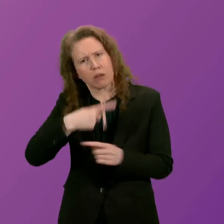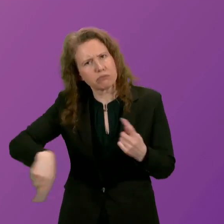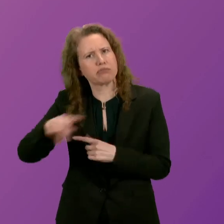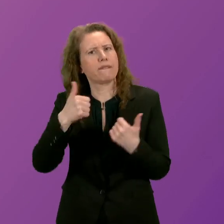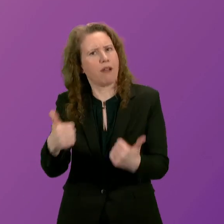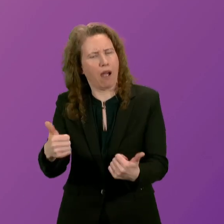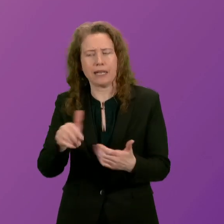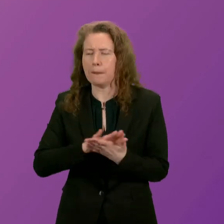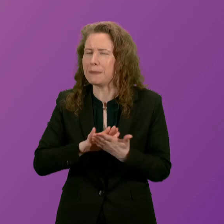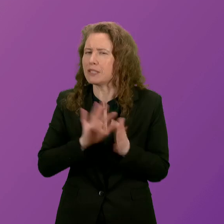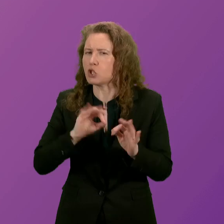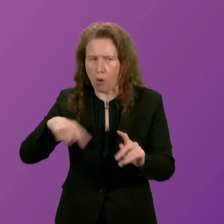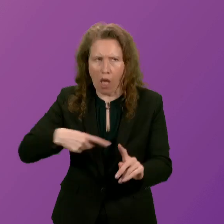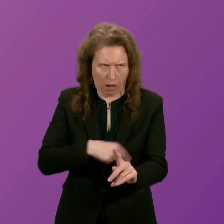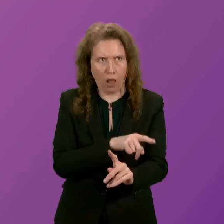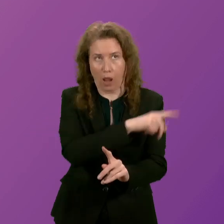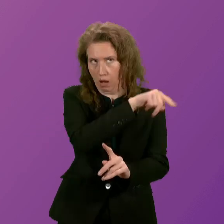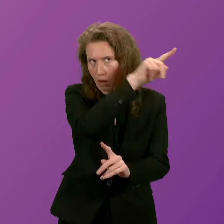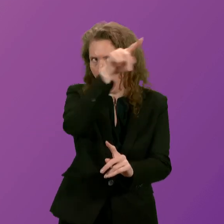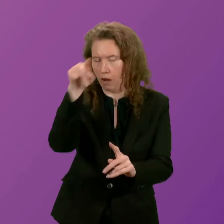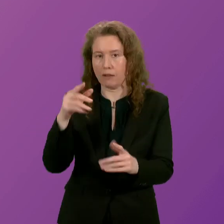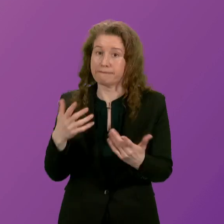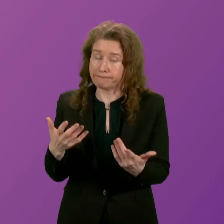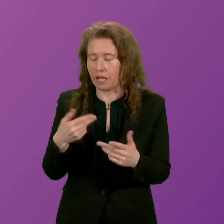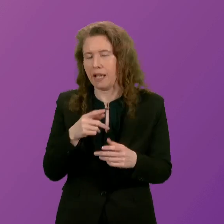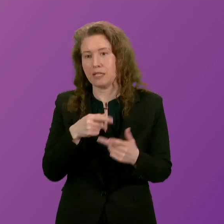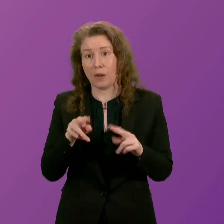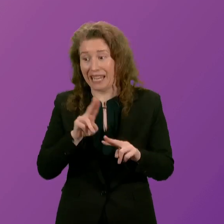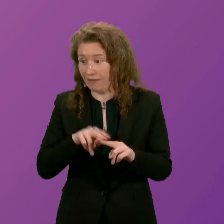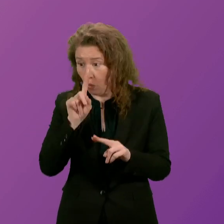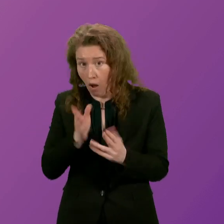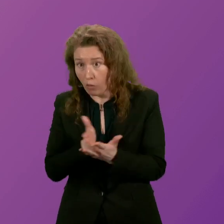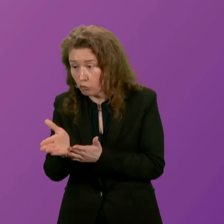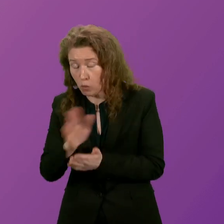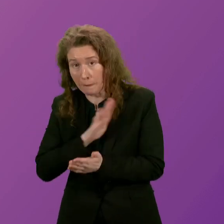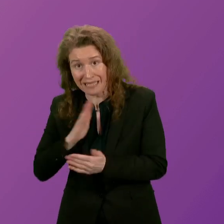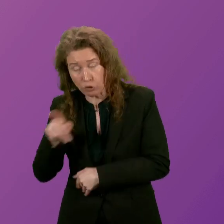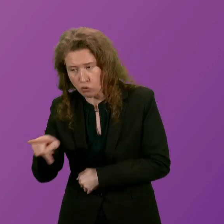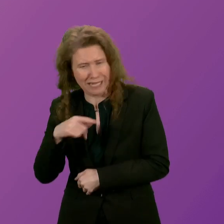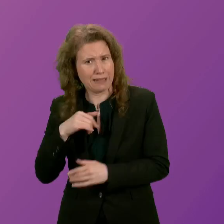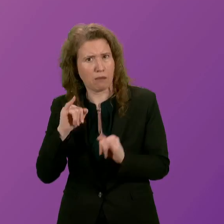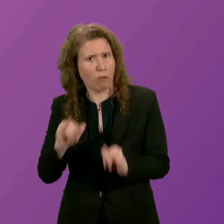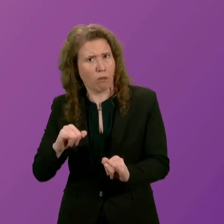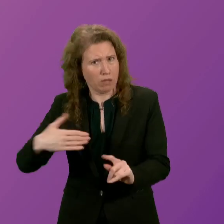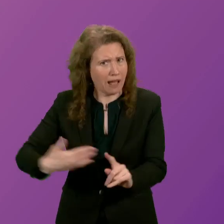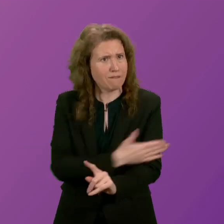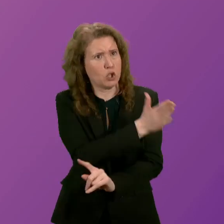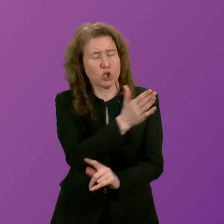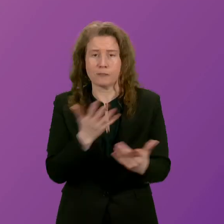avoid the lengthy diversion that is required should all of those accesses be unavailable.